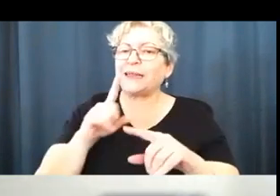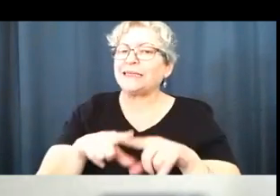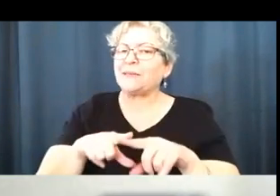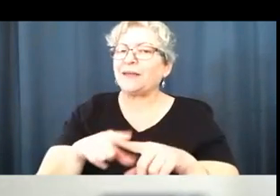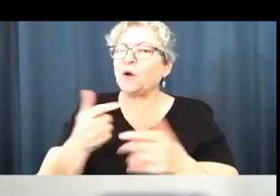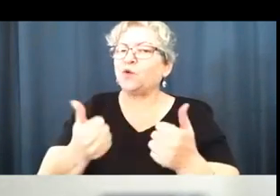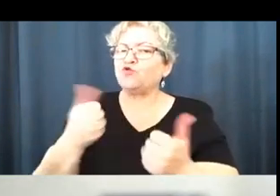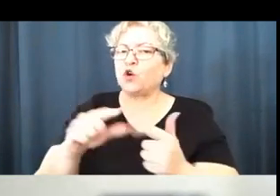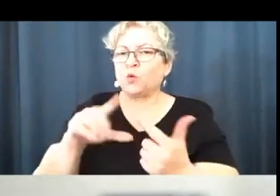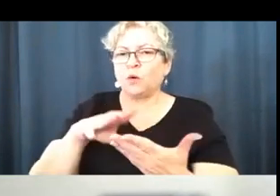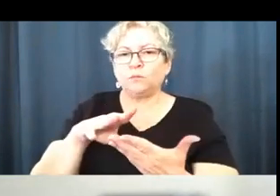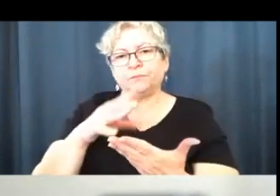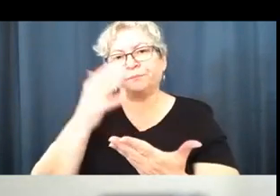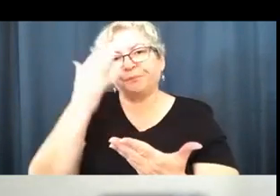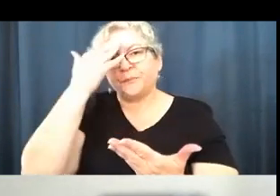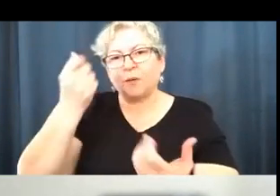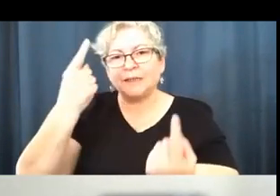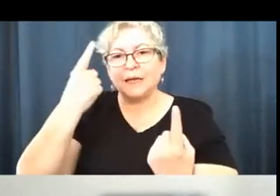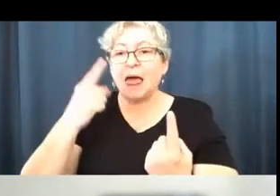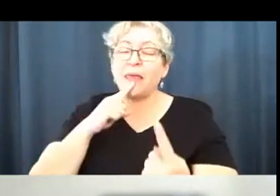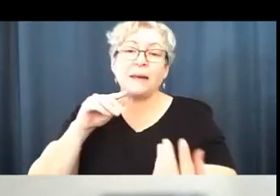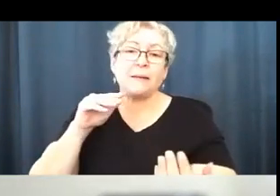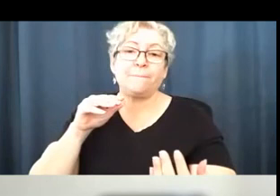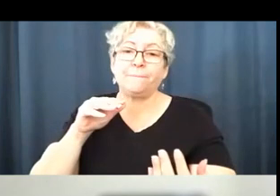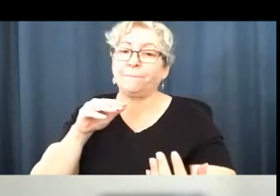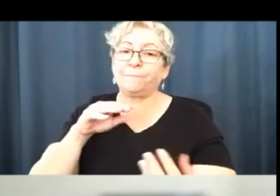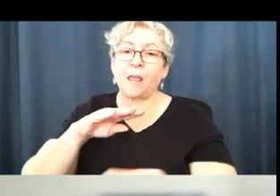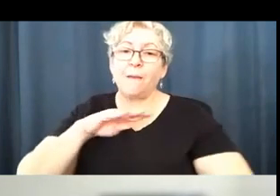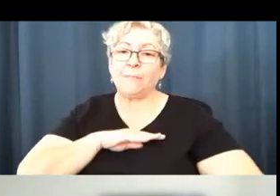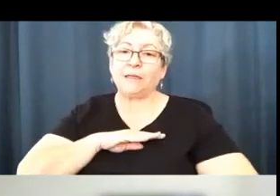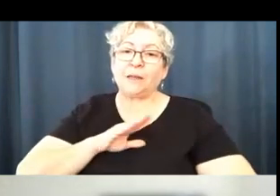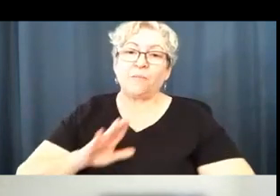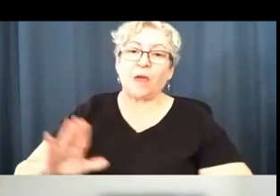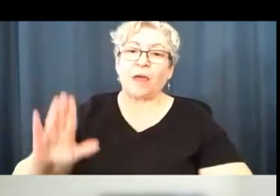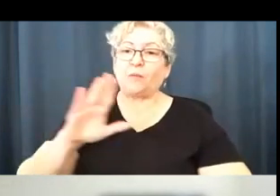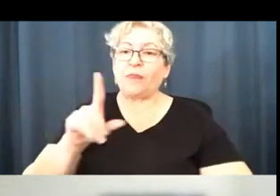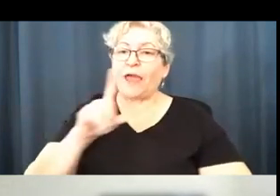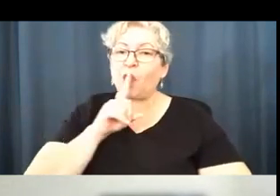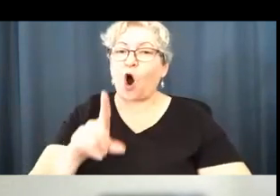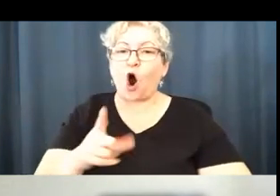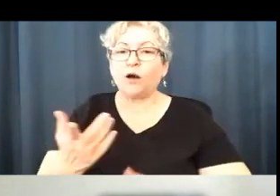and it's best to meet people where they are. So if they're going through like a registration form for example, and you've got a little link that says,